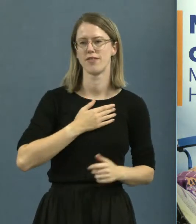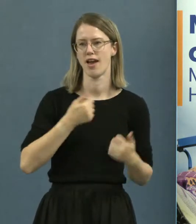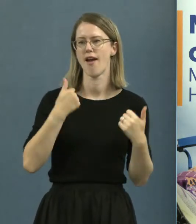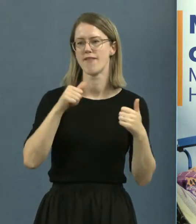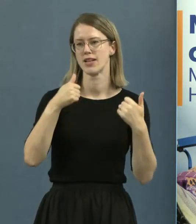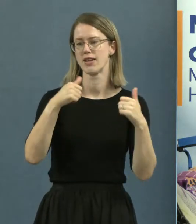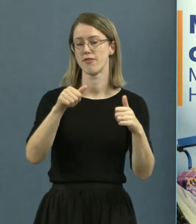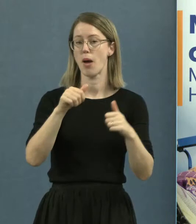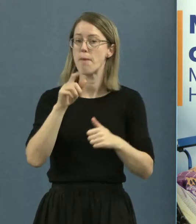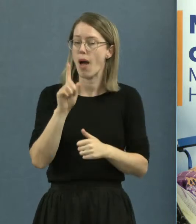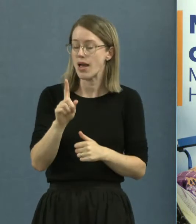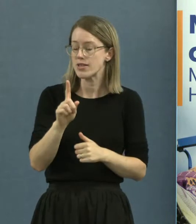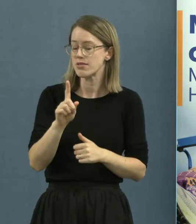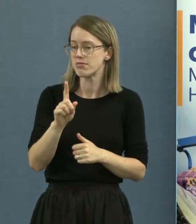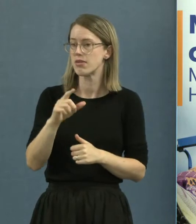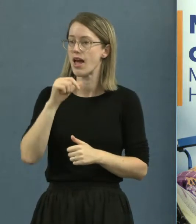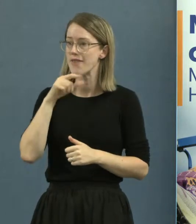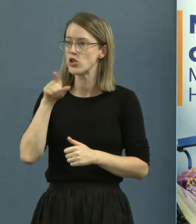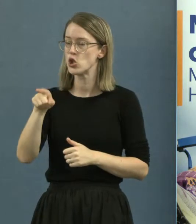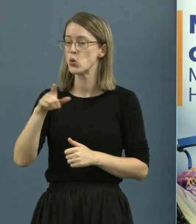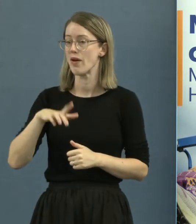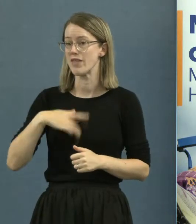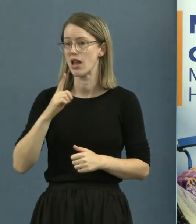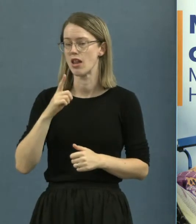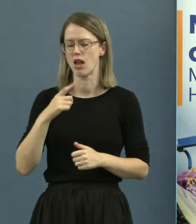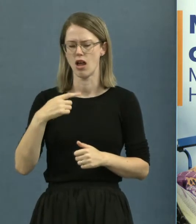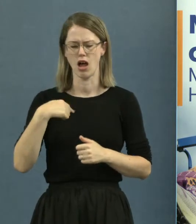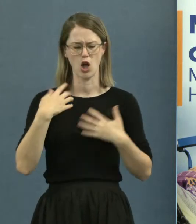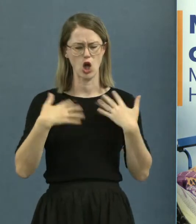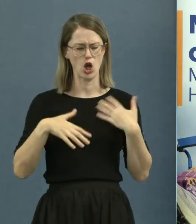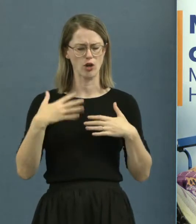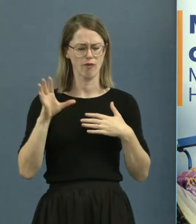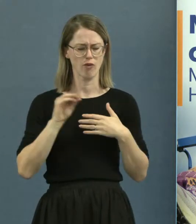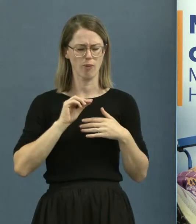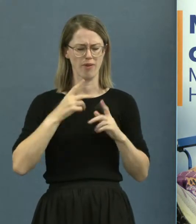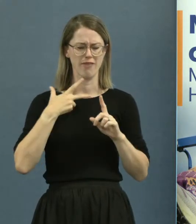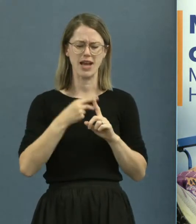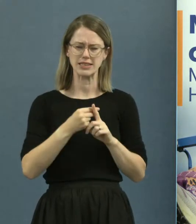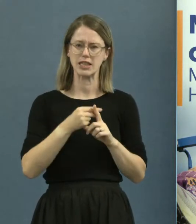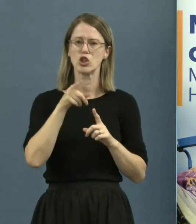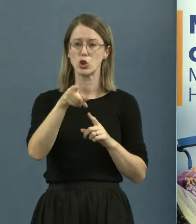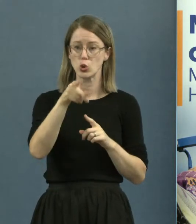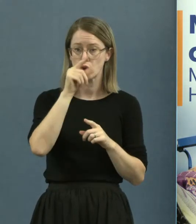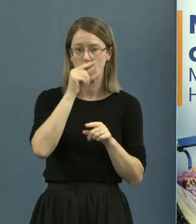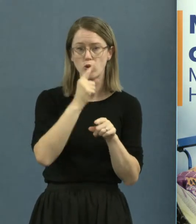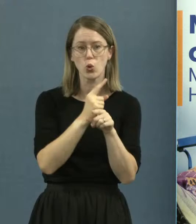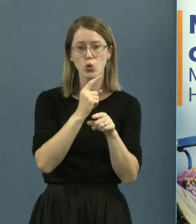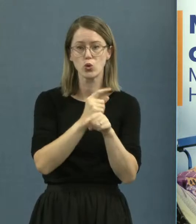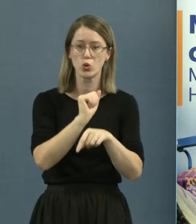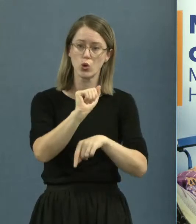effective, but we do encourage people who feel that they may have been harmed to discuss that with their doctor, and to